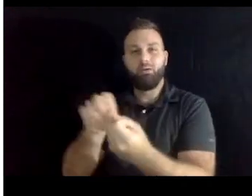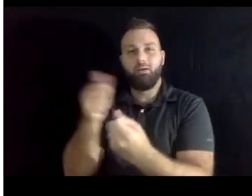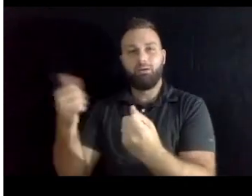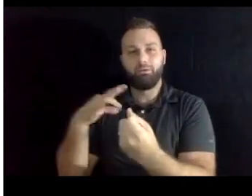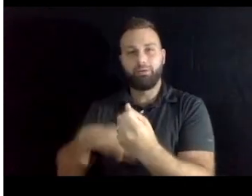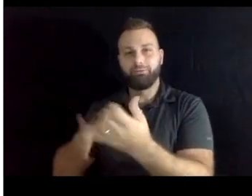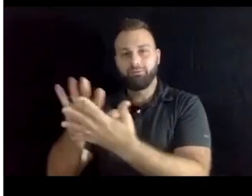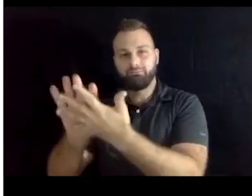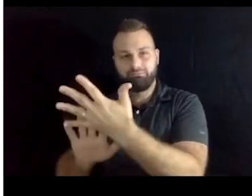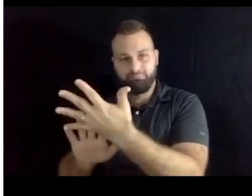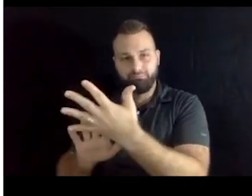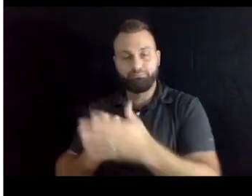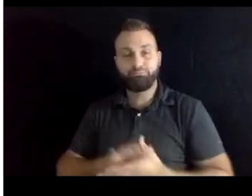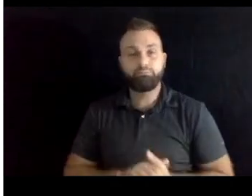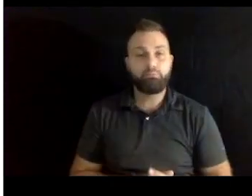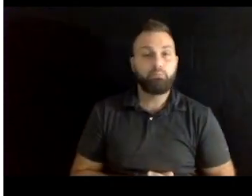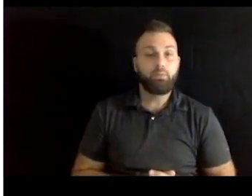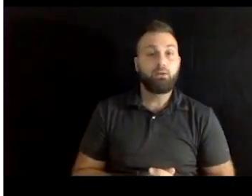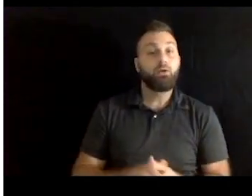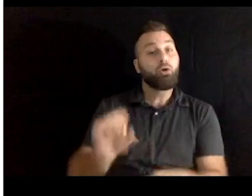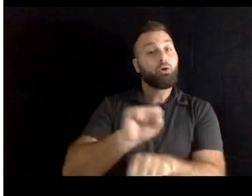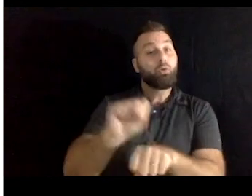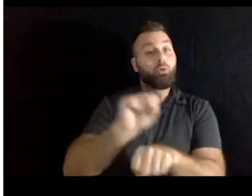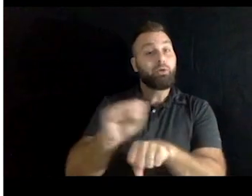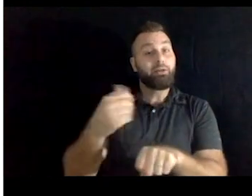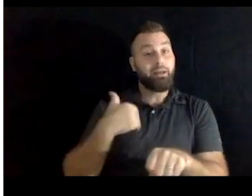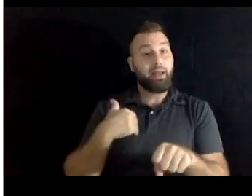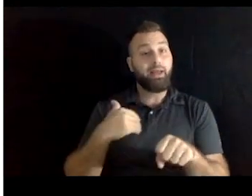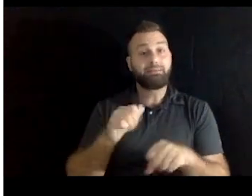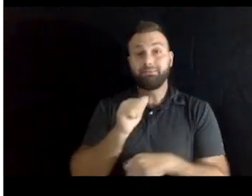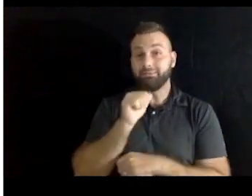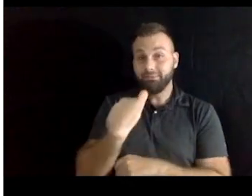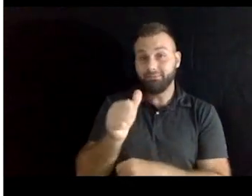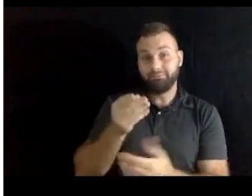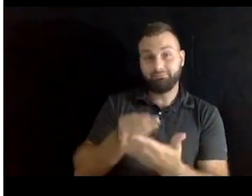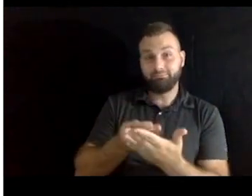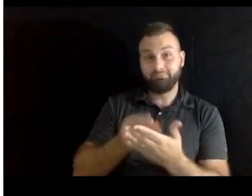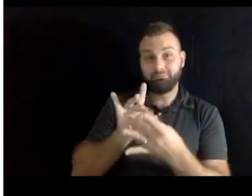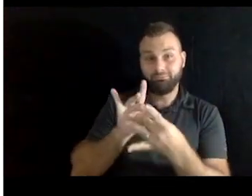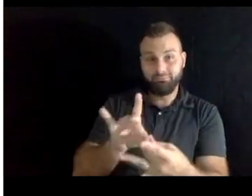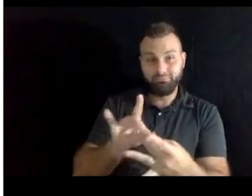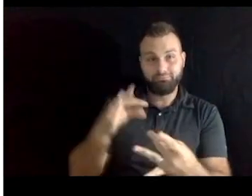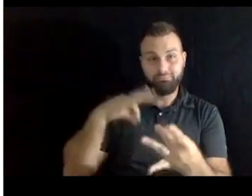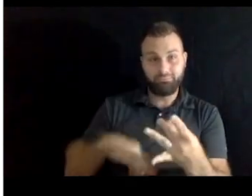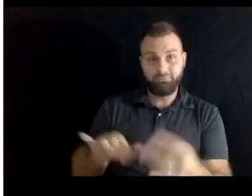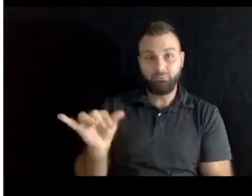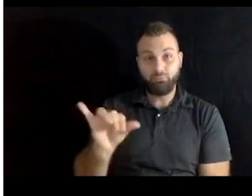But working also has non monetary benefits as well. There is a psychological benefit.